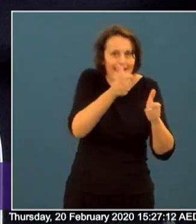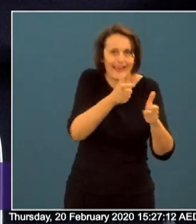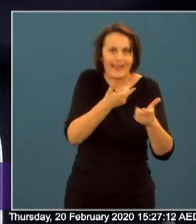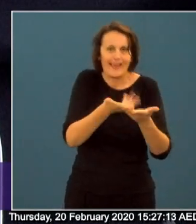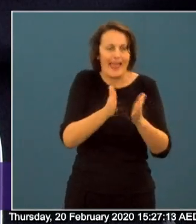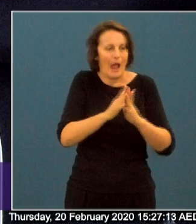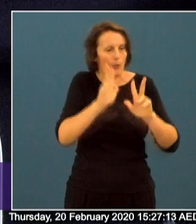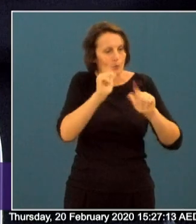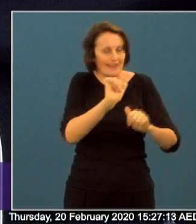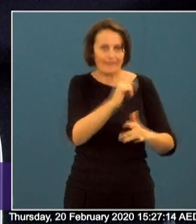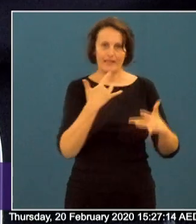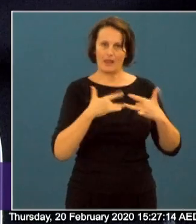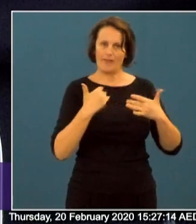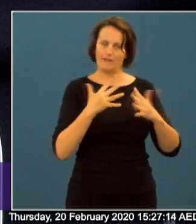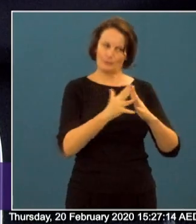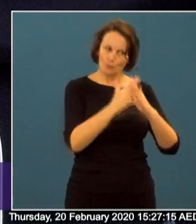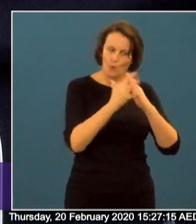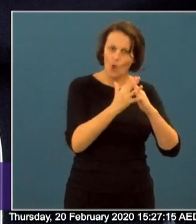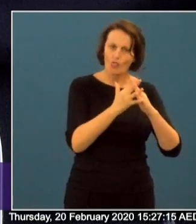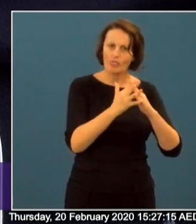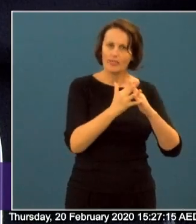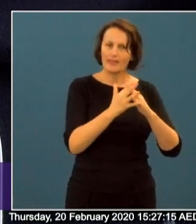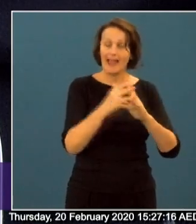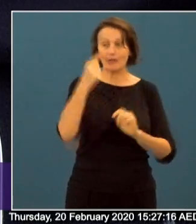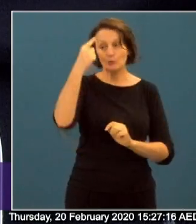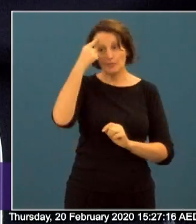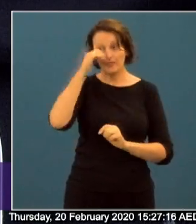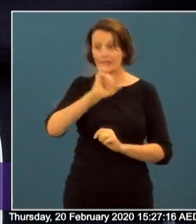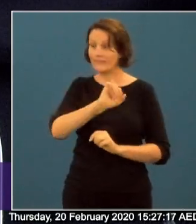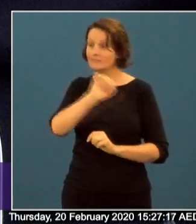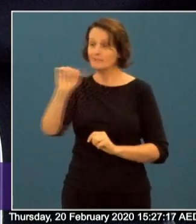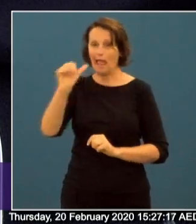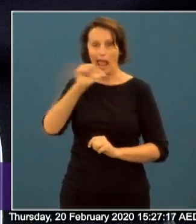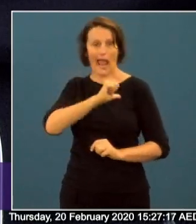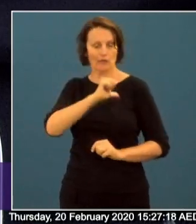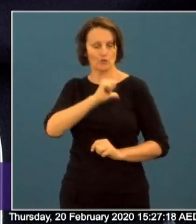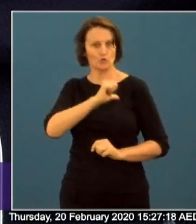and particularly how judgment about quality of life may be relevant